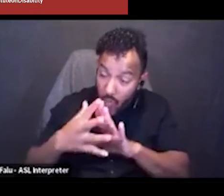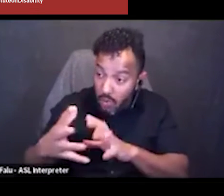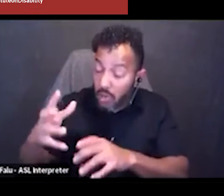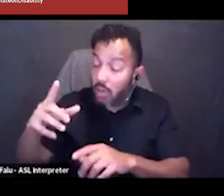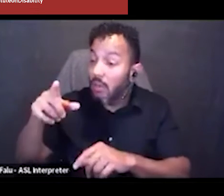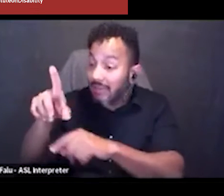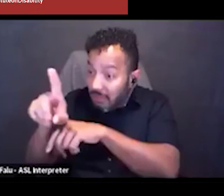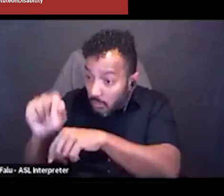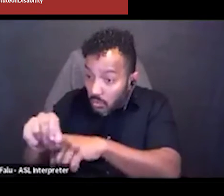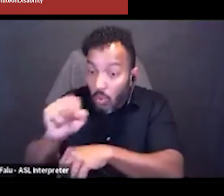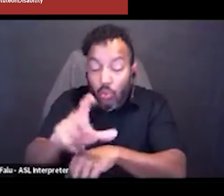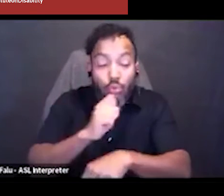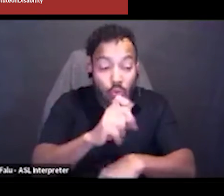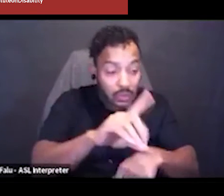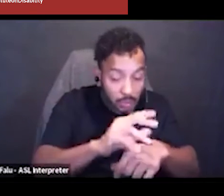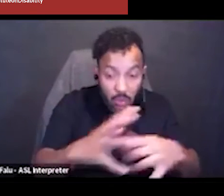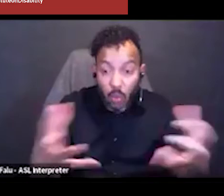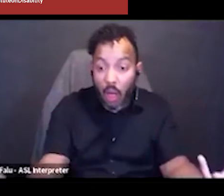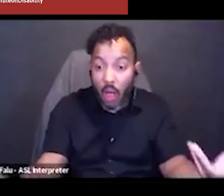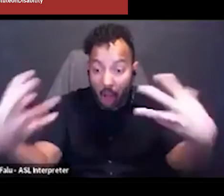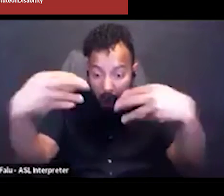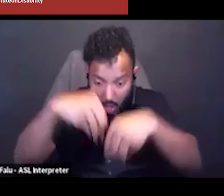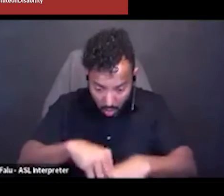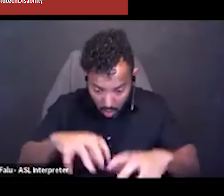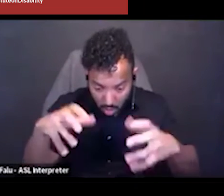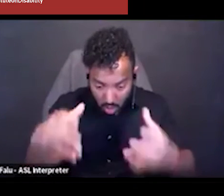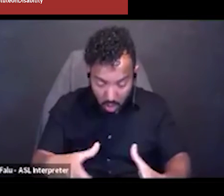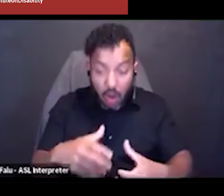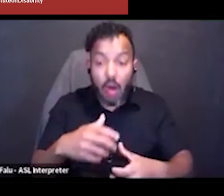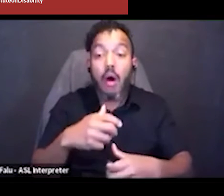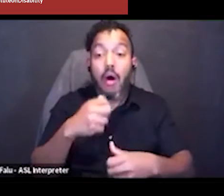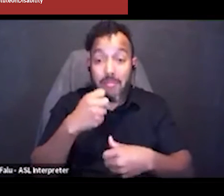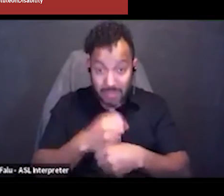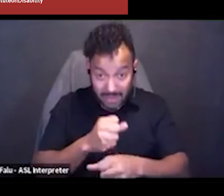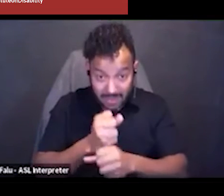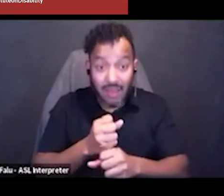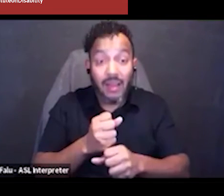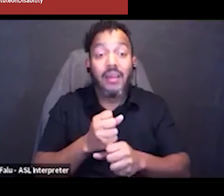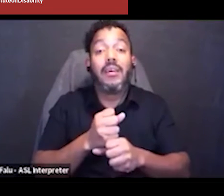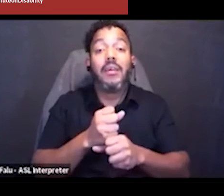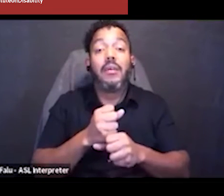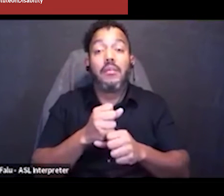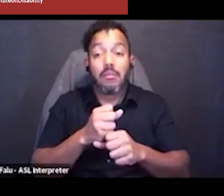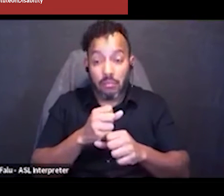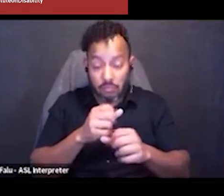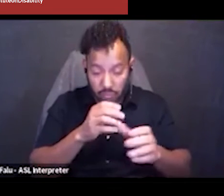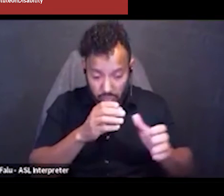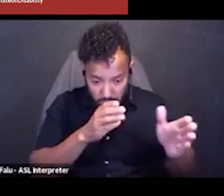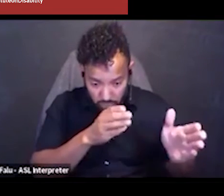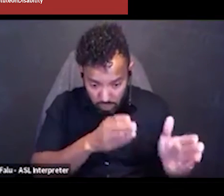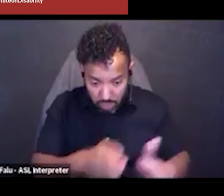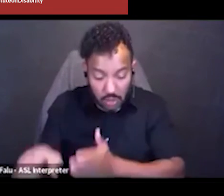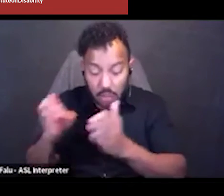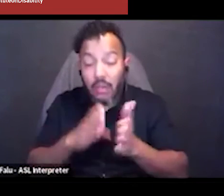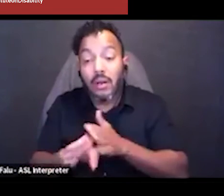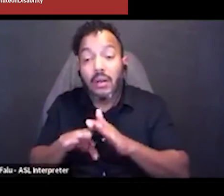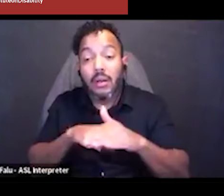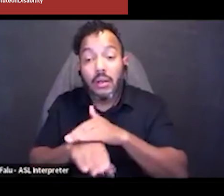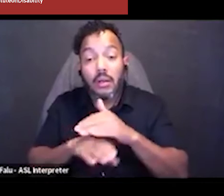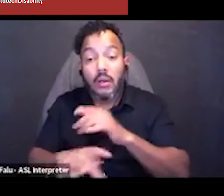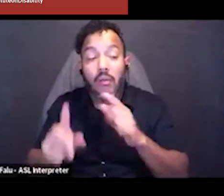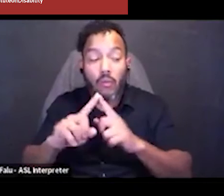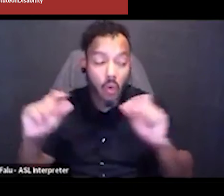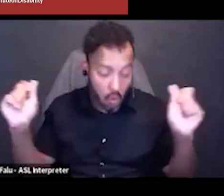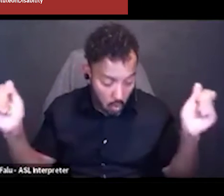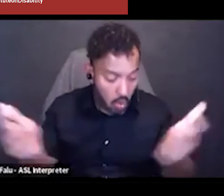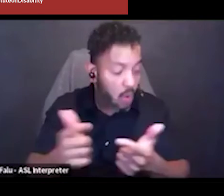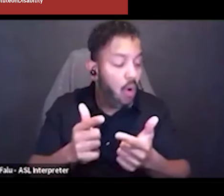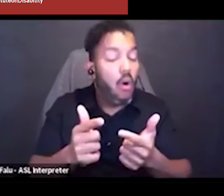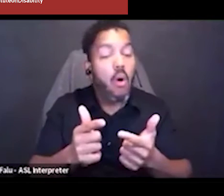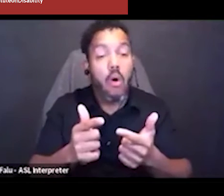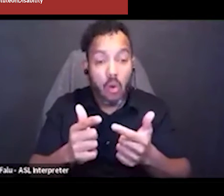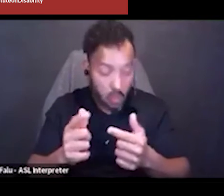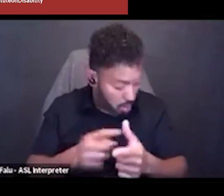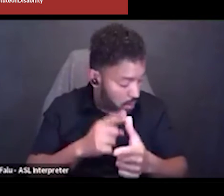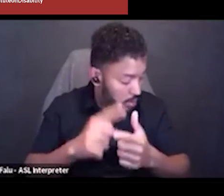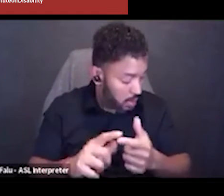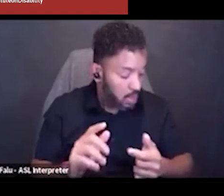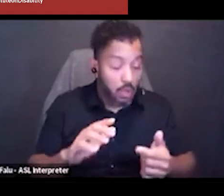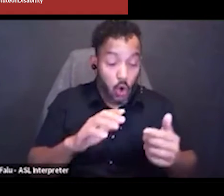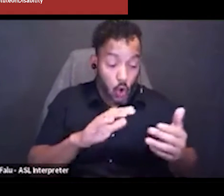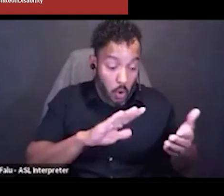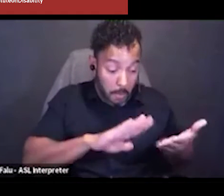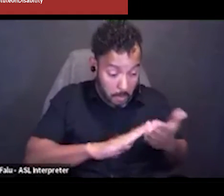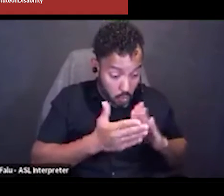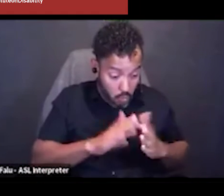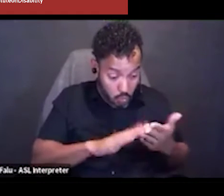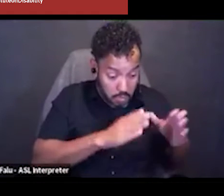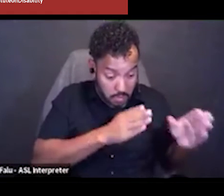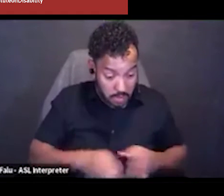to all and making the community planning a responsibility and an opportunity for the